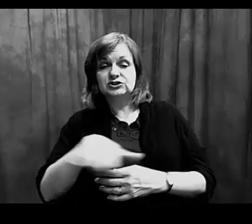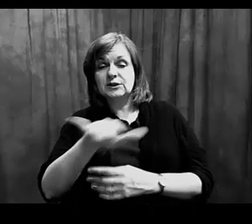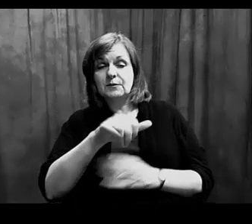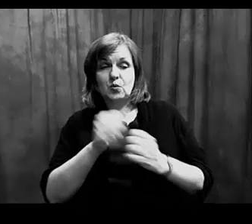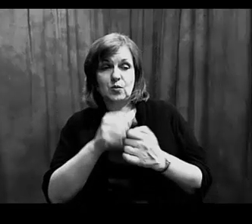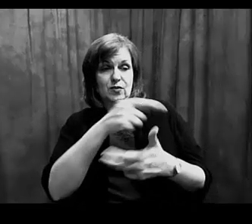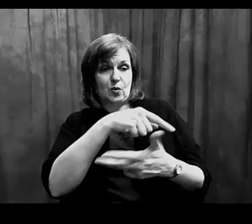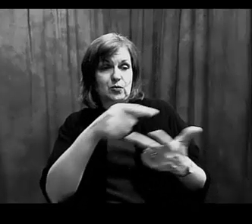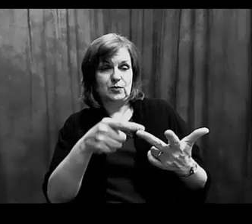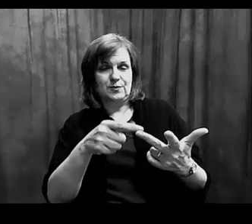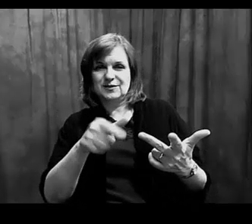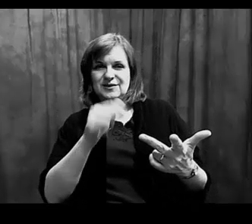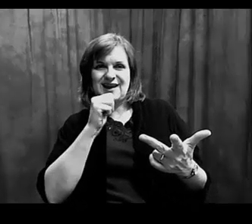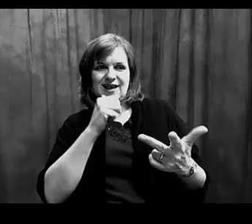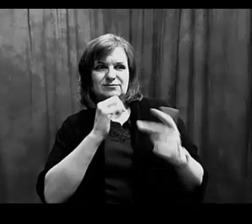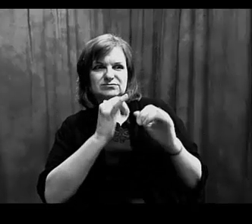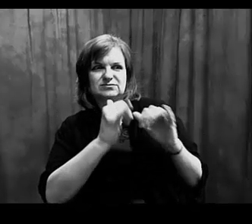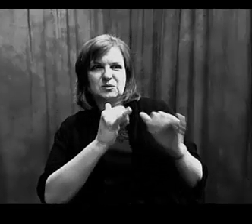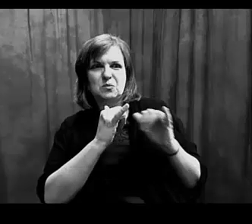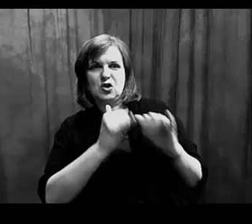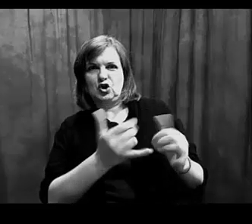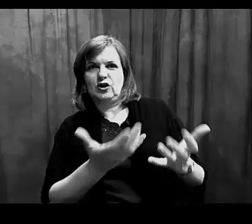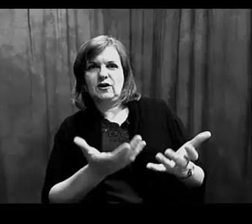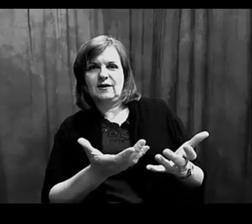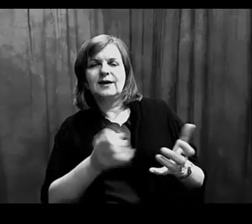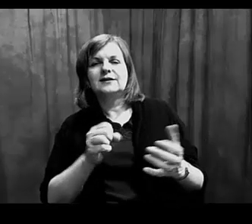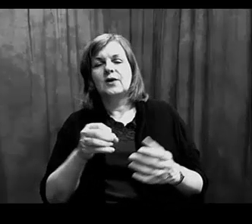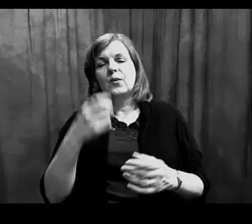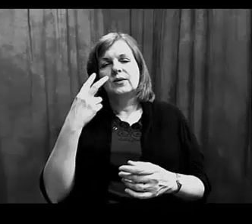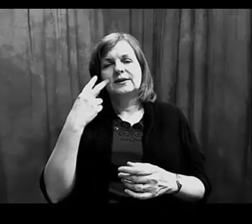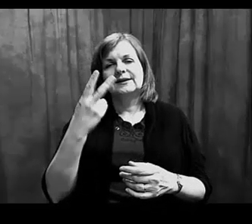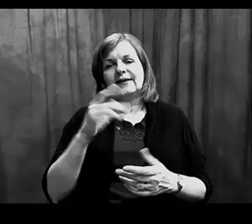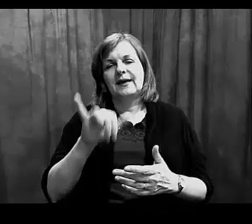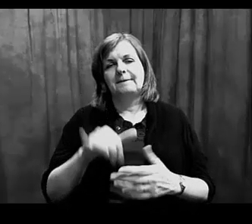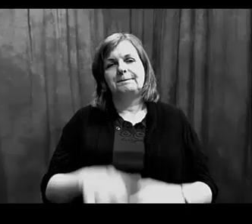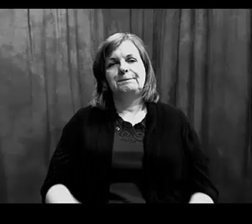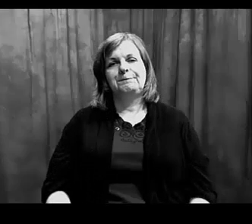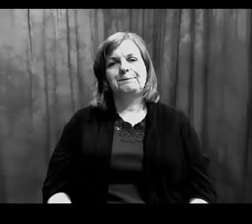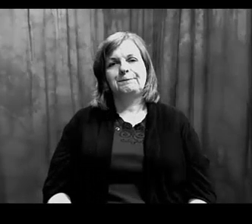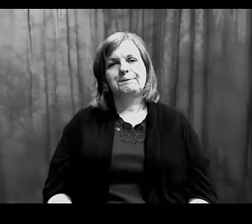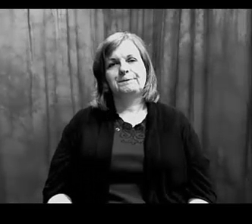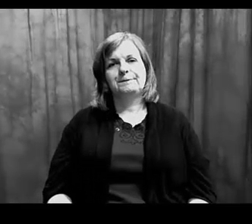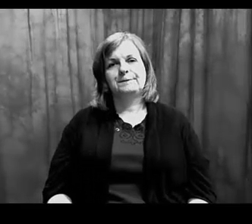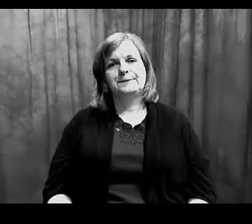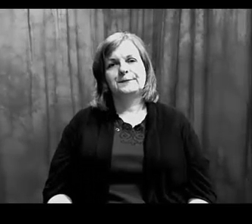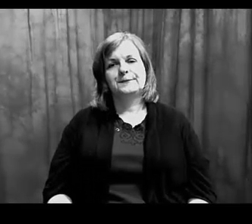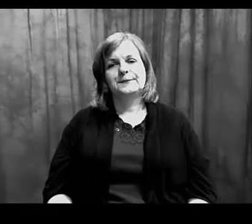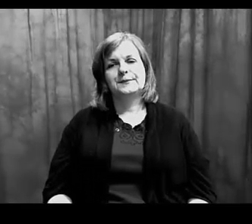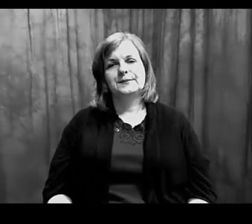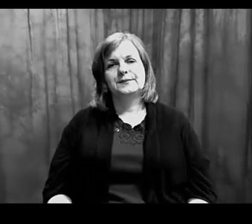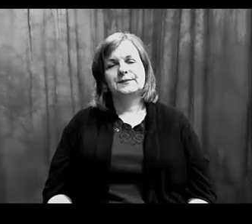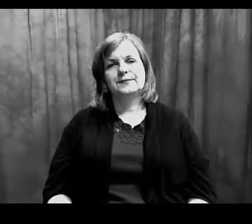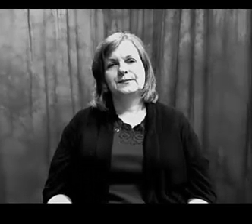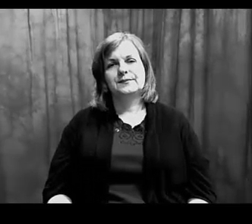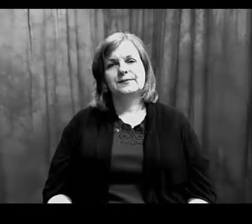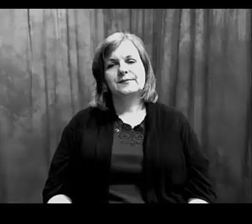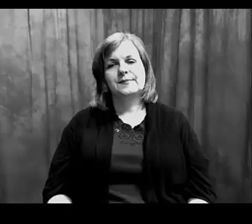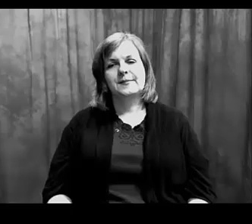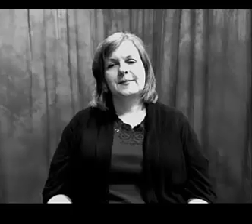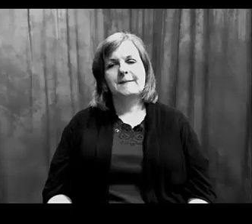then we break that down in Kingdoms then we'll break that down into Phyla and we'll go from there so we'll keep breaking down these